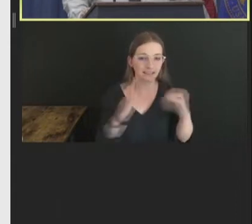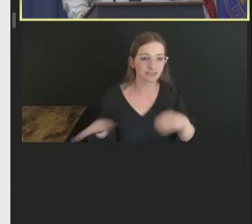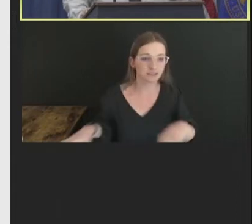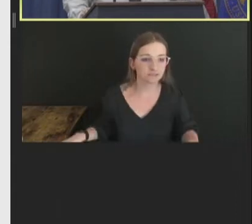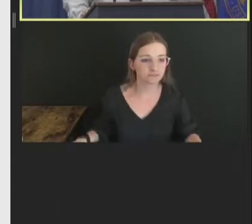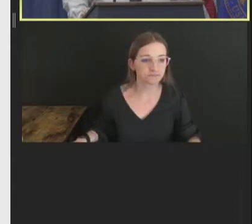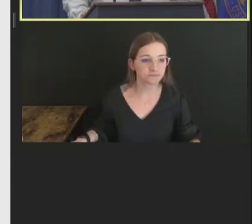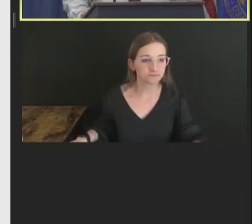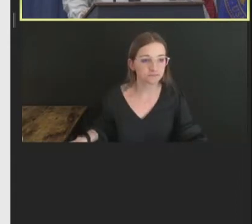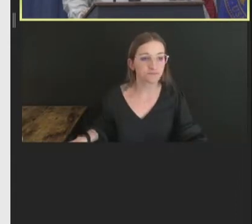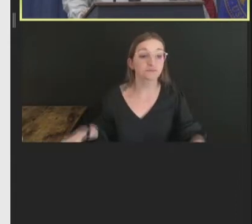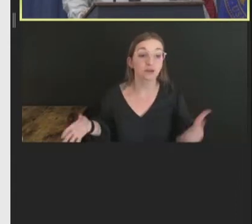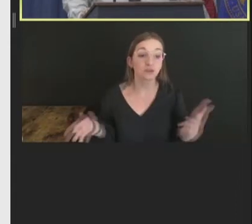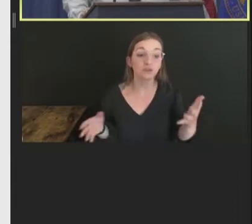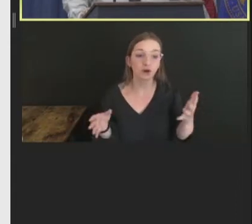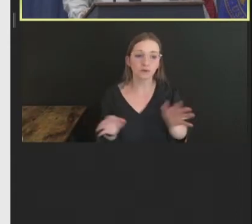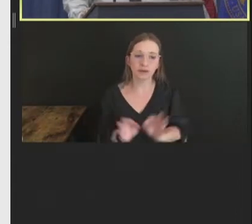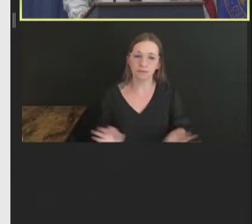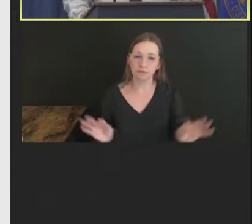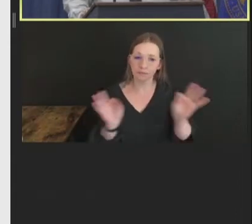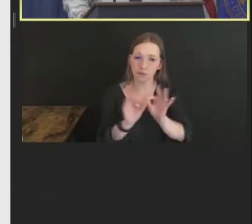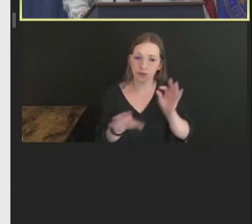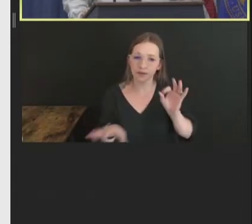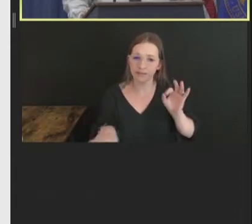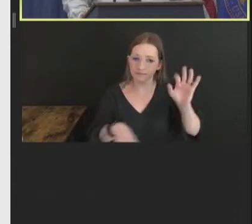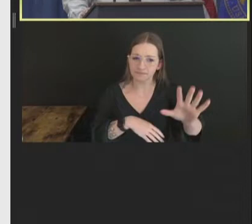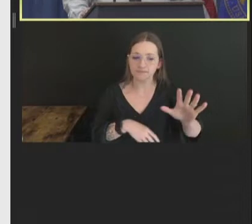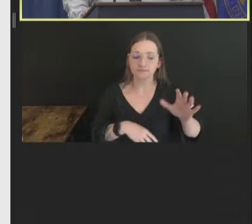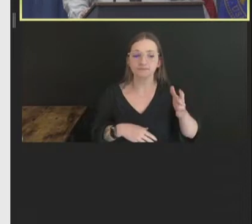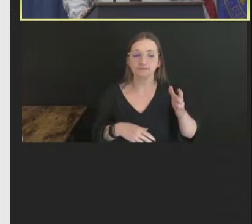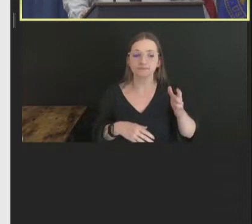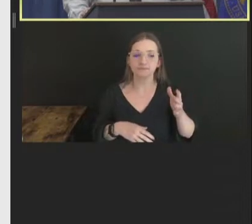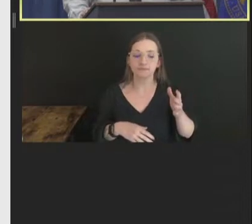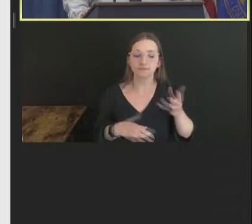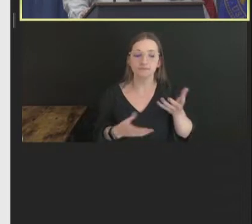But it's also important to notice for my first -- from my first slide, that Omicron's sublineages